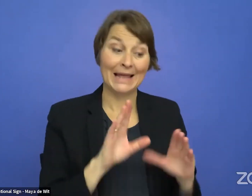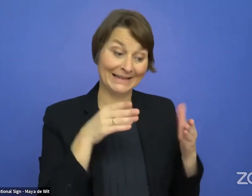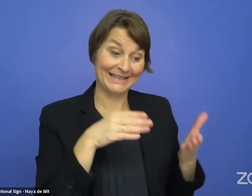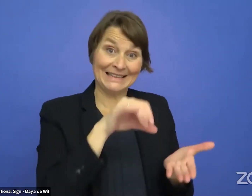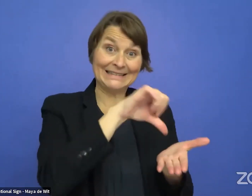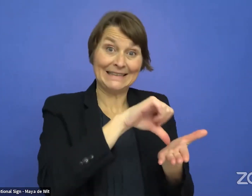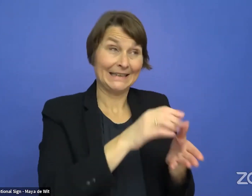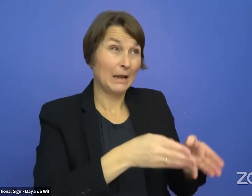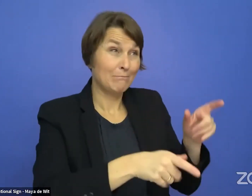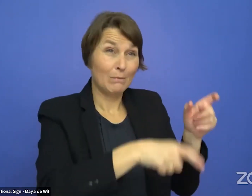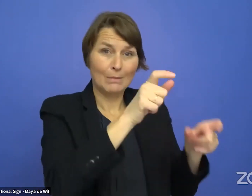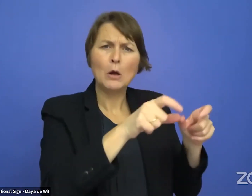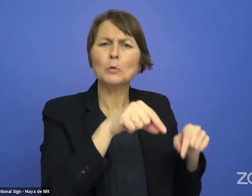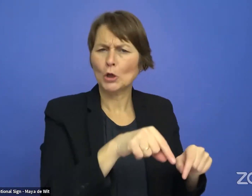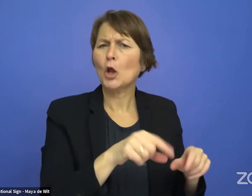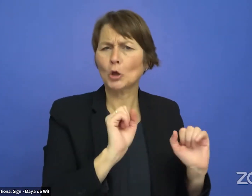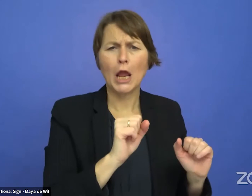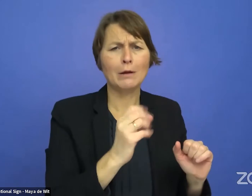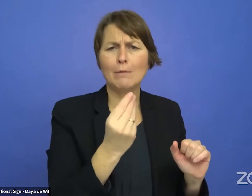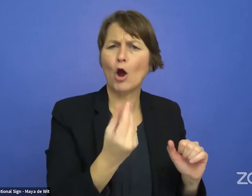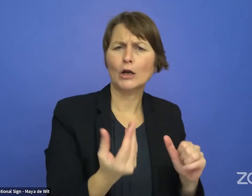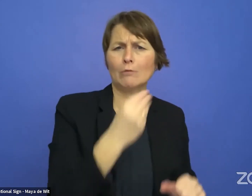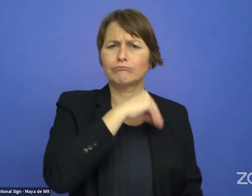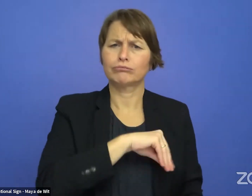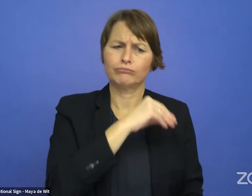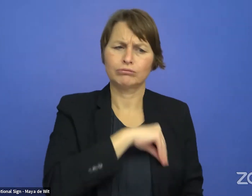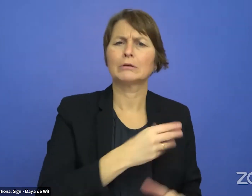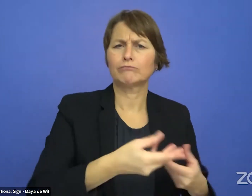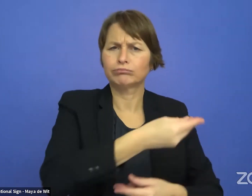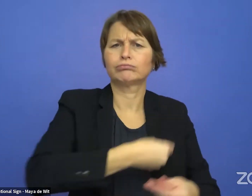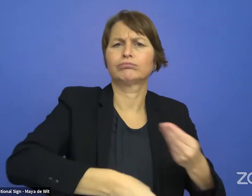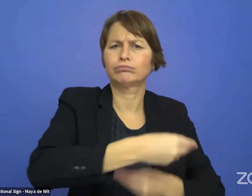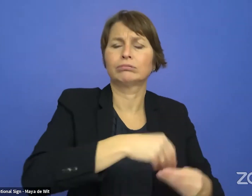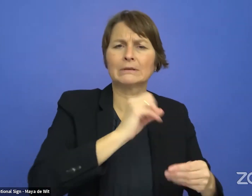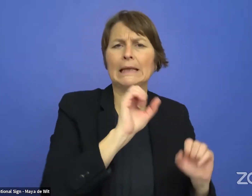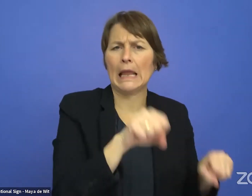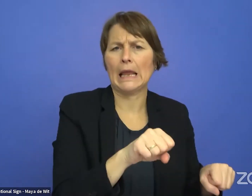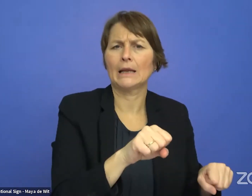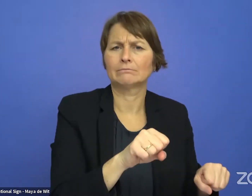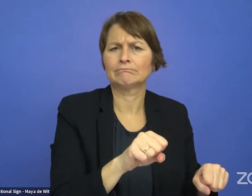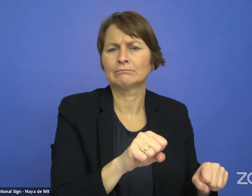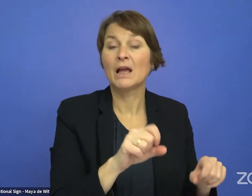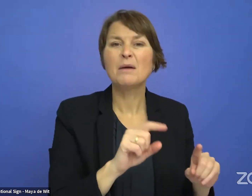work on a commercial model if we're talking about the deeper rural areas or you know less